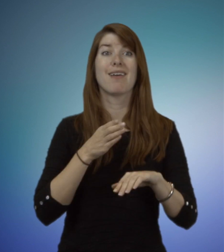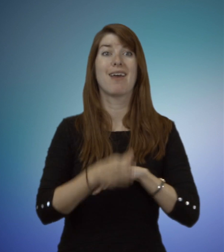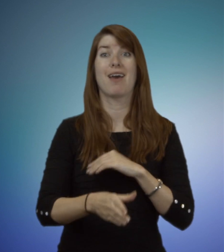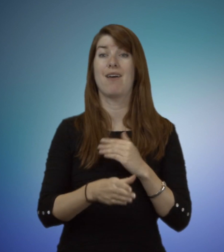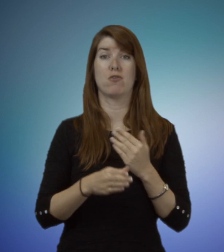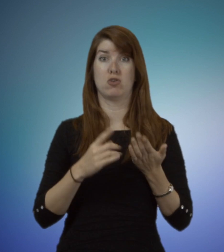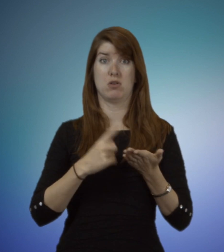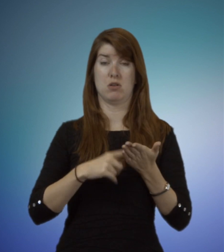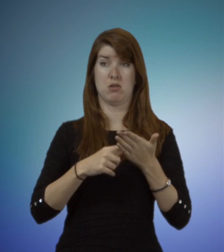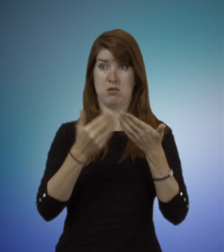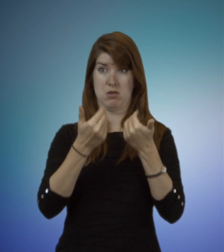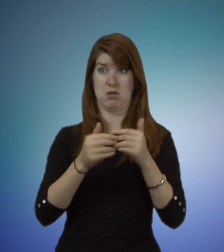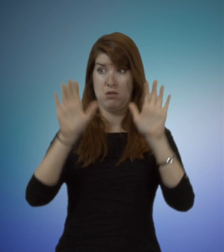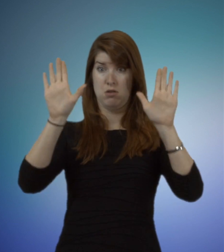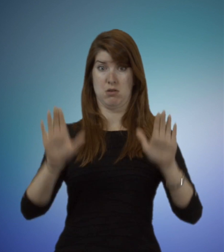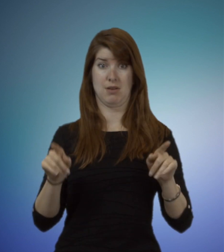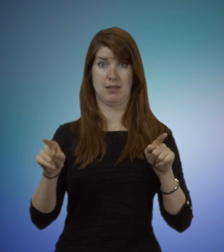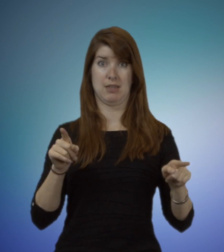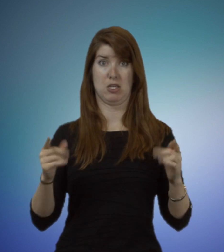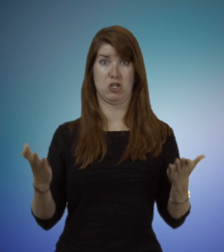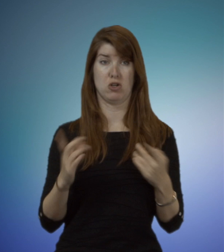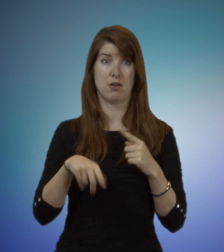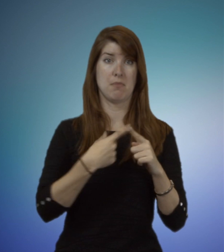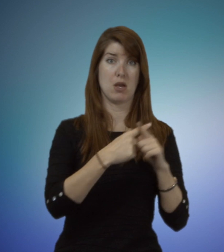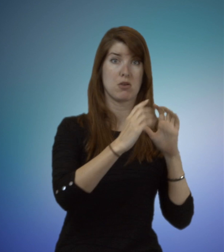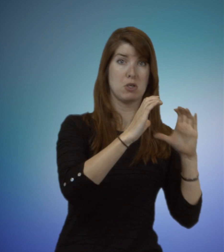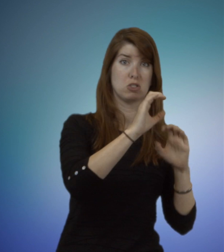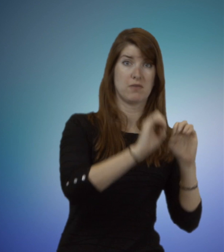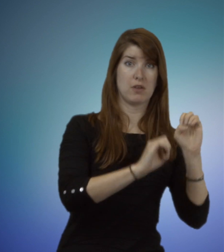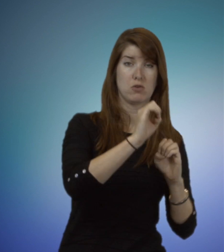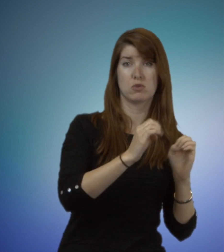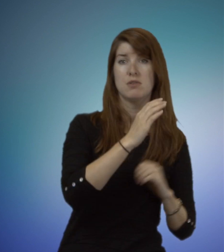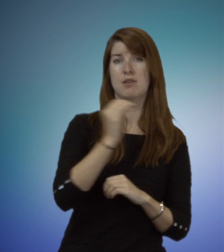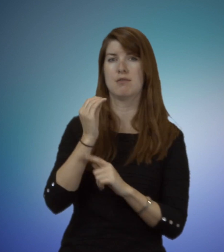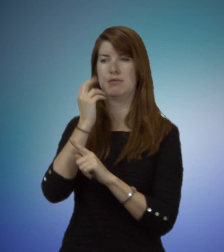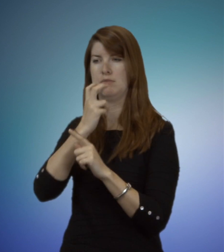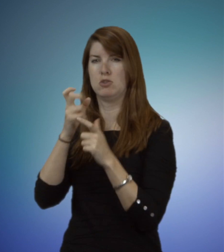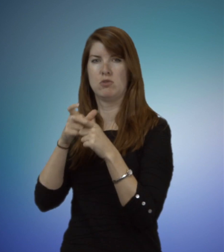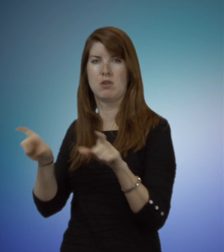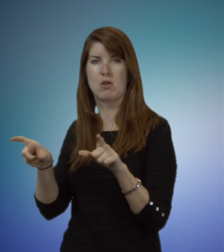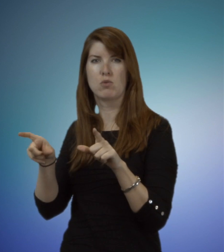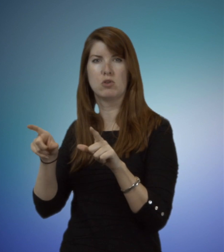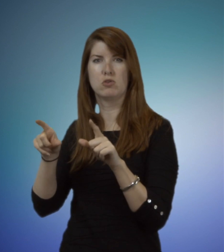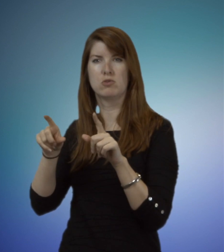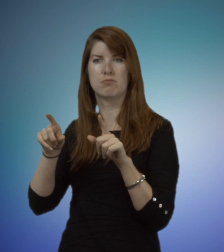distinctions here about this communication evaluation being different from speech and language.